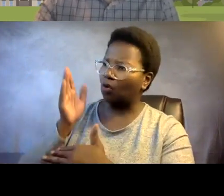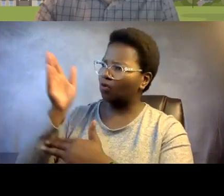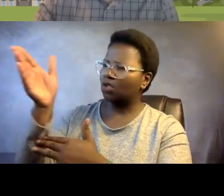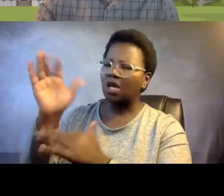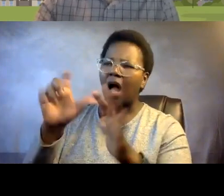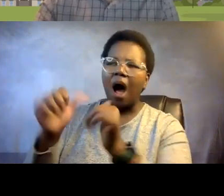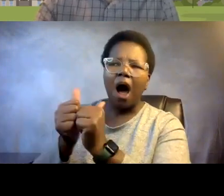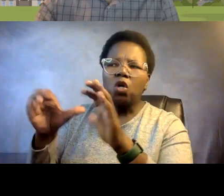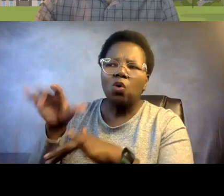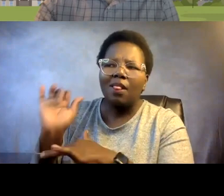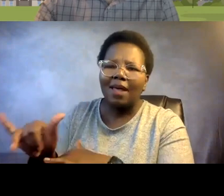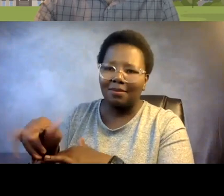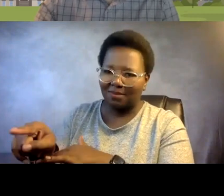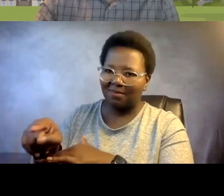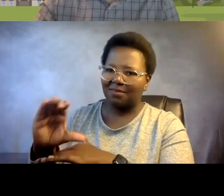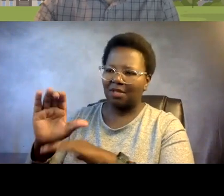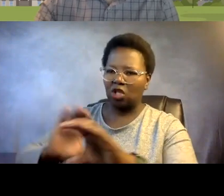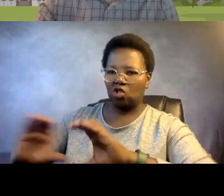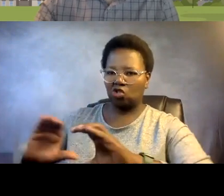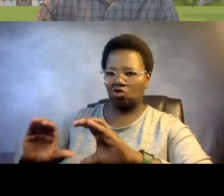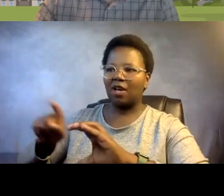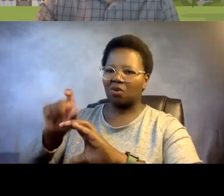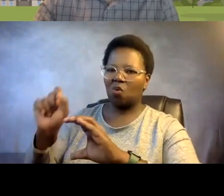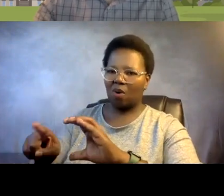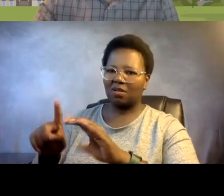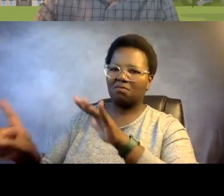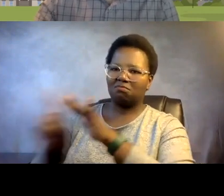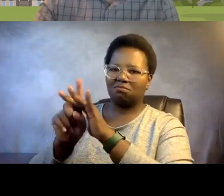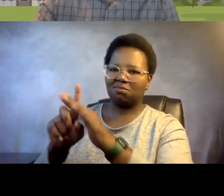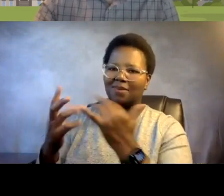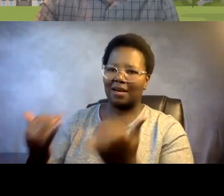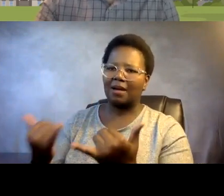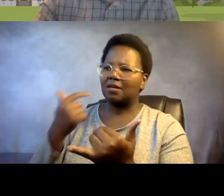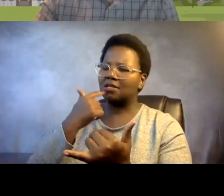Yeah, absolutely as we were putting this together we came up with a whole lot more W's that we could